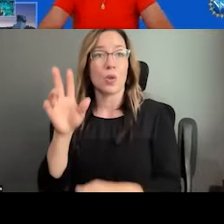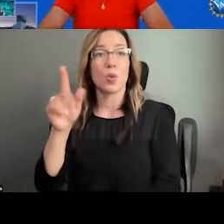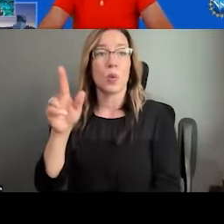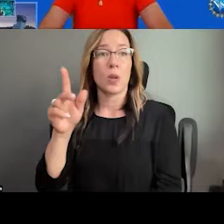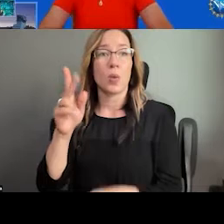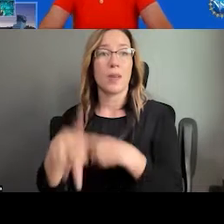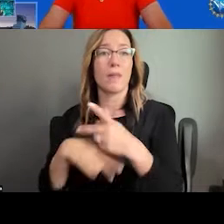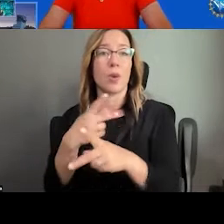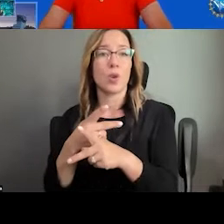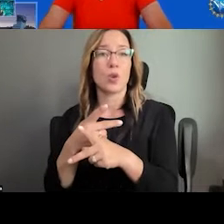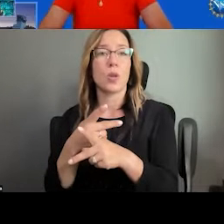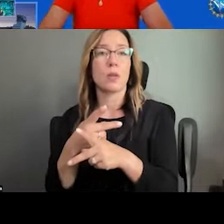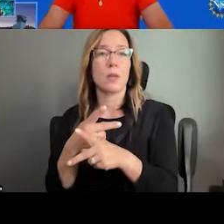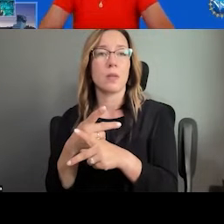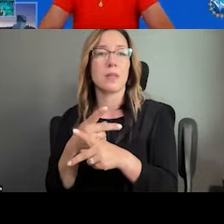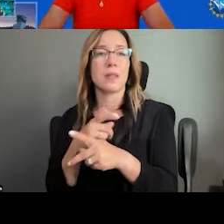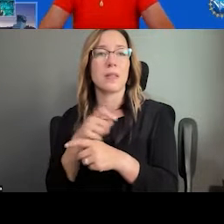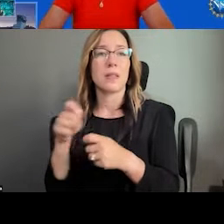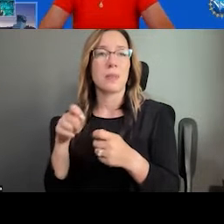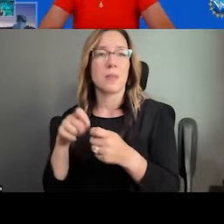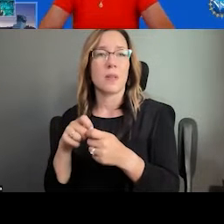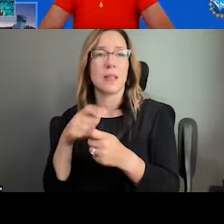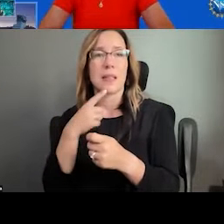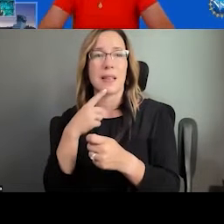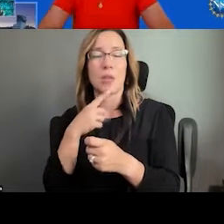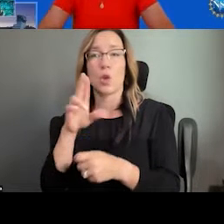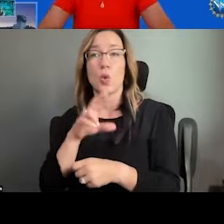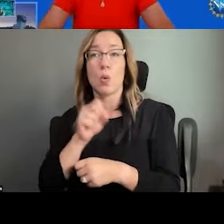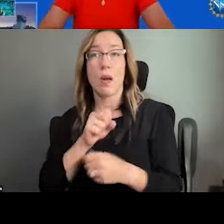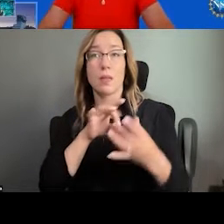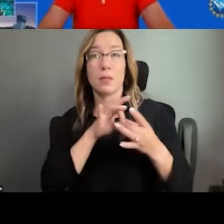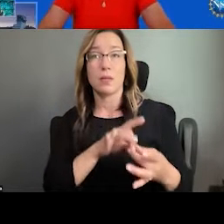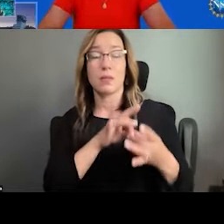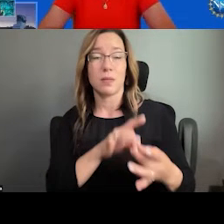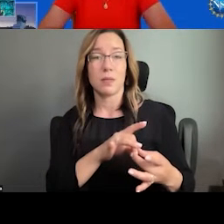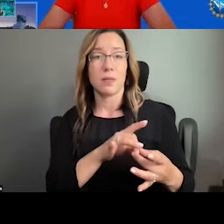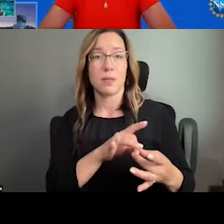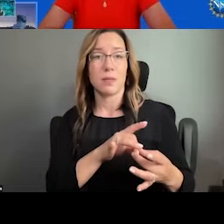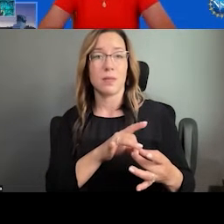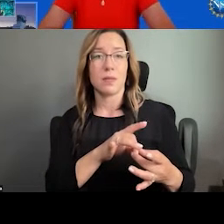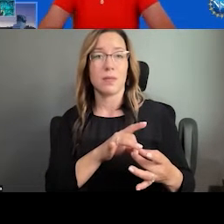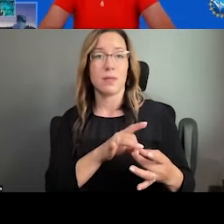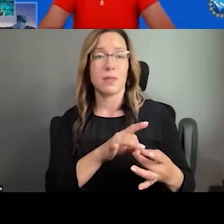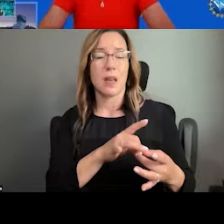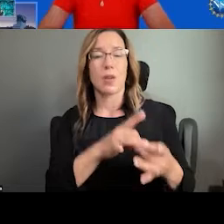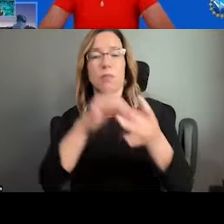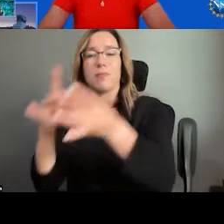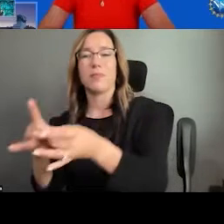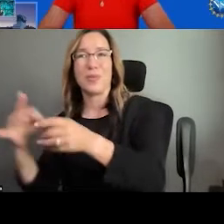stated that US based affiliates or subsidiaries of foreign organizations must contact